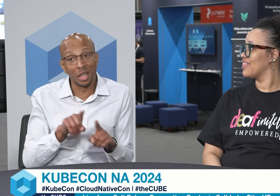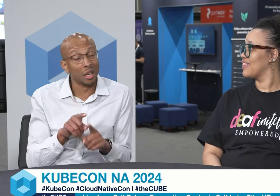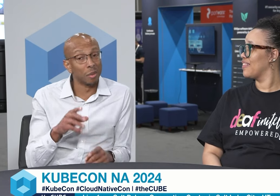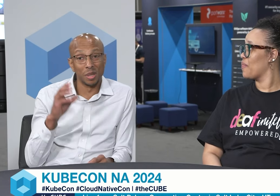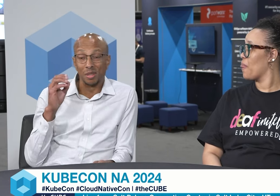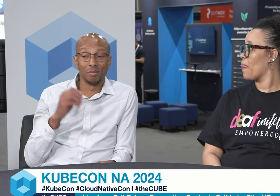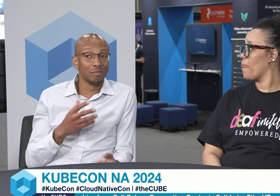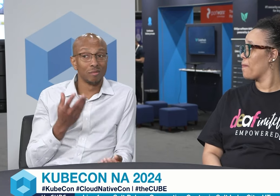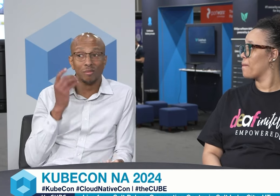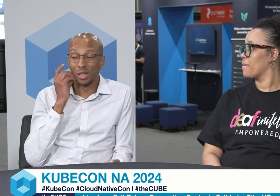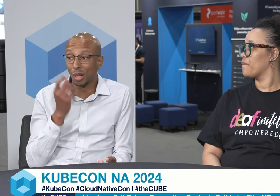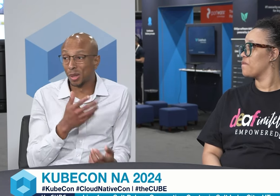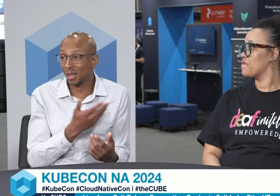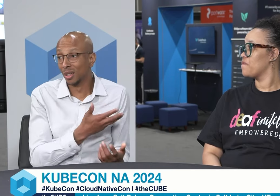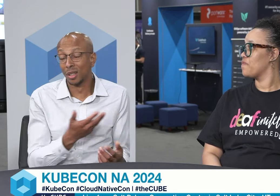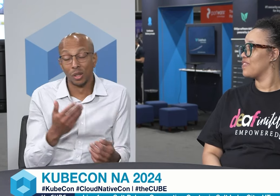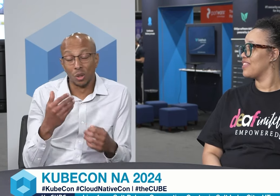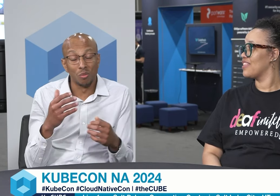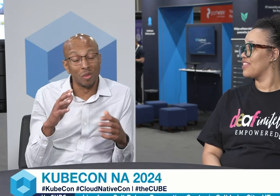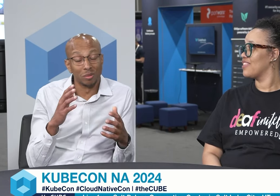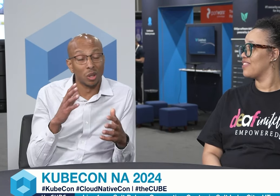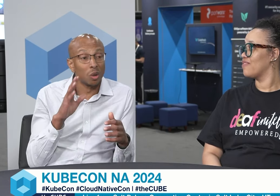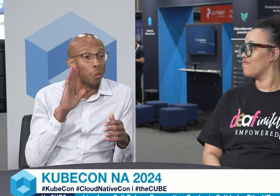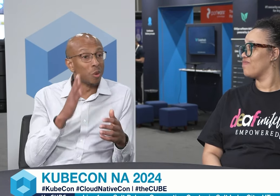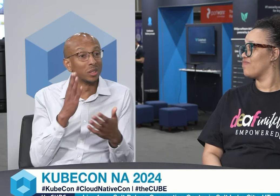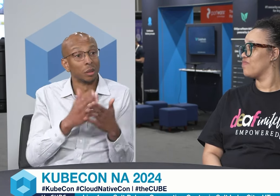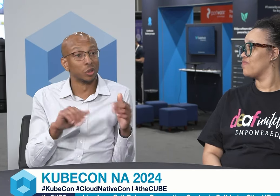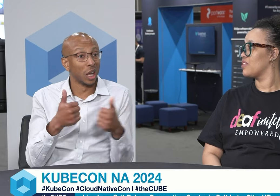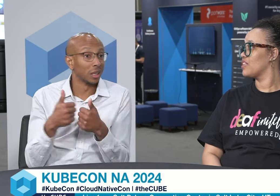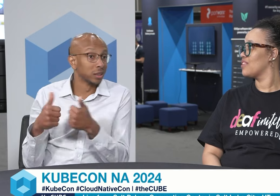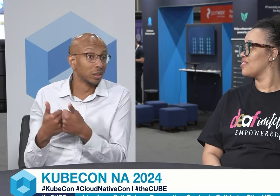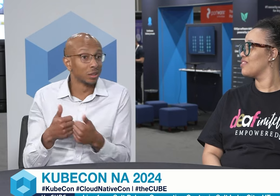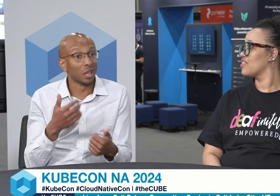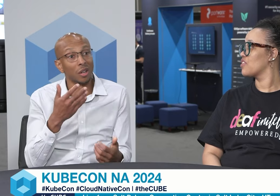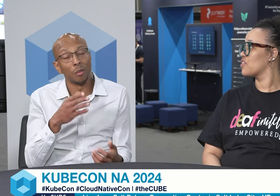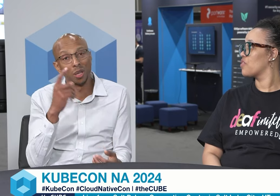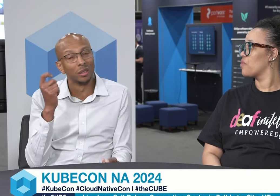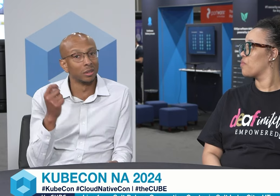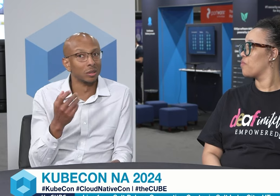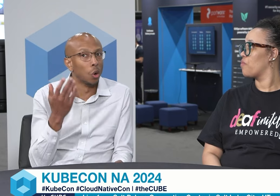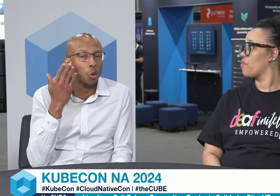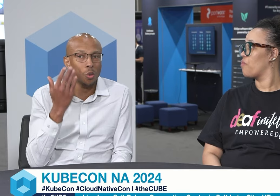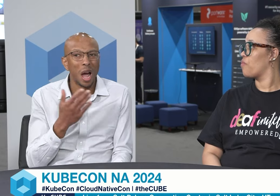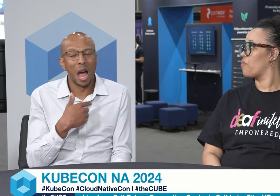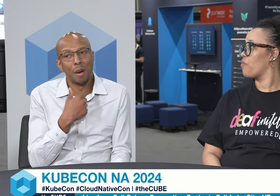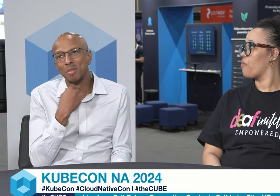I just have to say the same thing as Destiny just now. There are some challenges, absolutely.